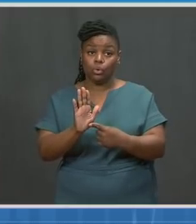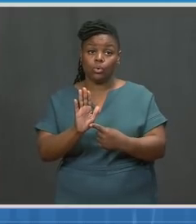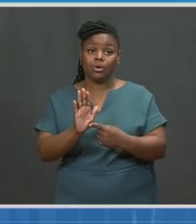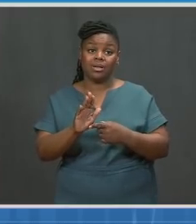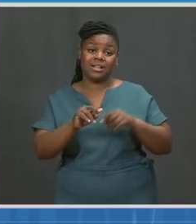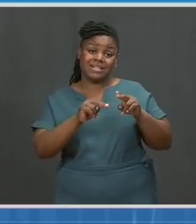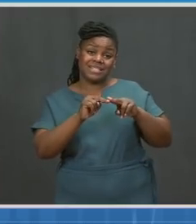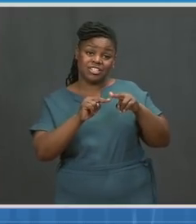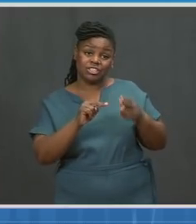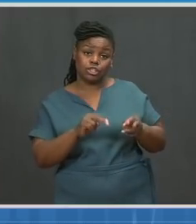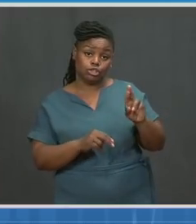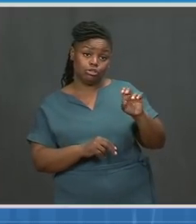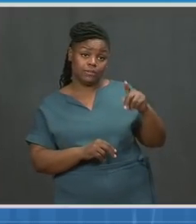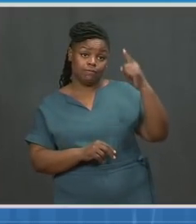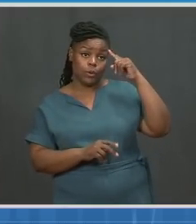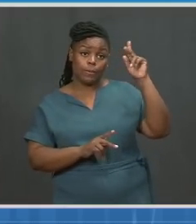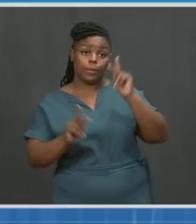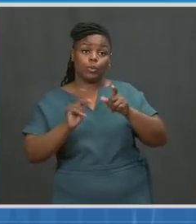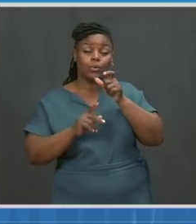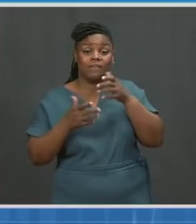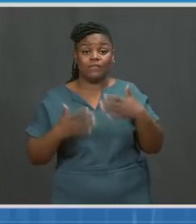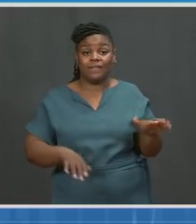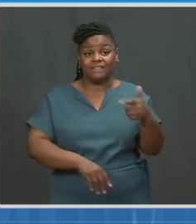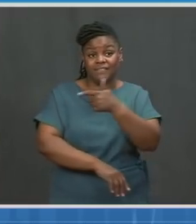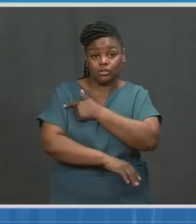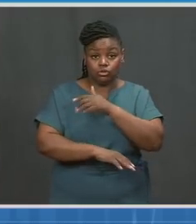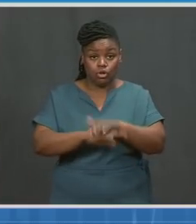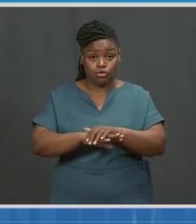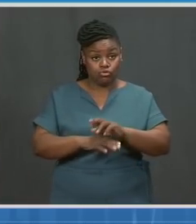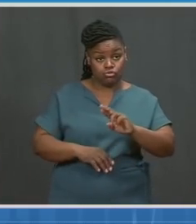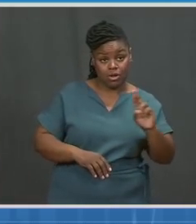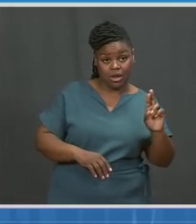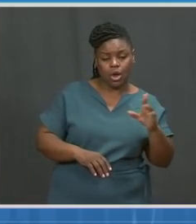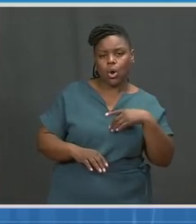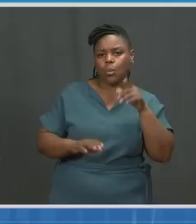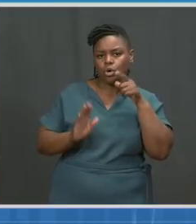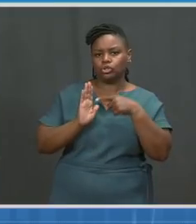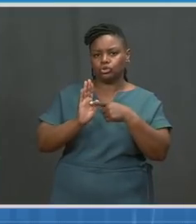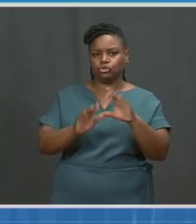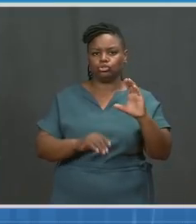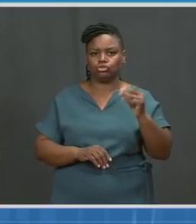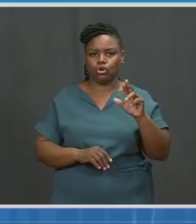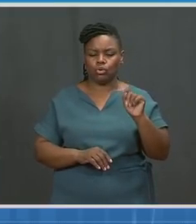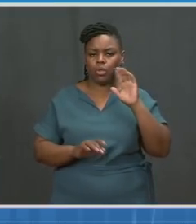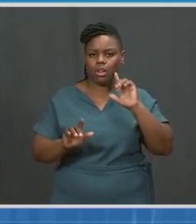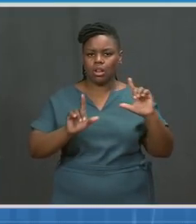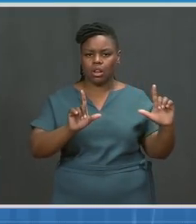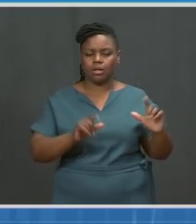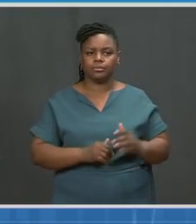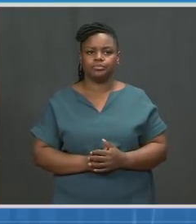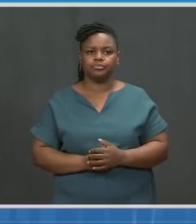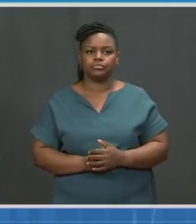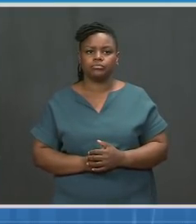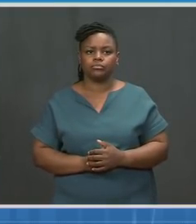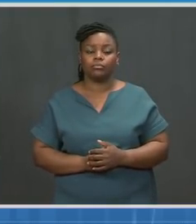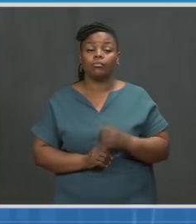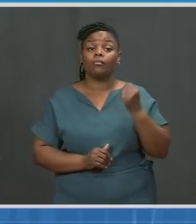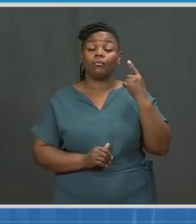for vaccinated people on the right. Given what we know about COVID-19 vaccines and their efficacy,